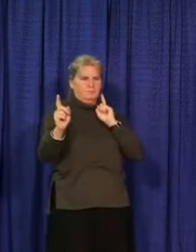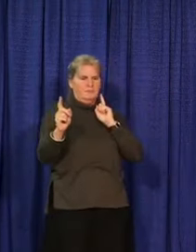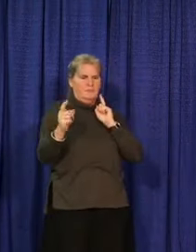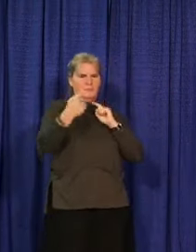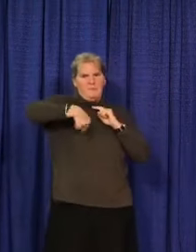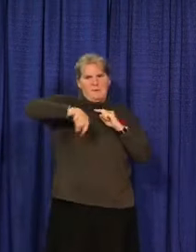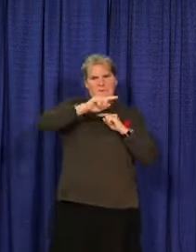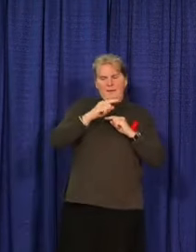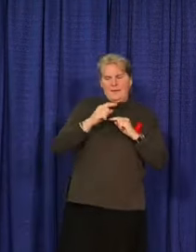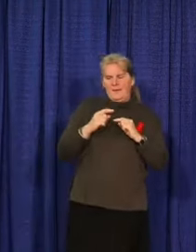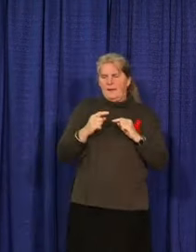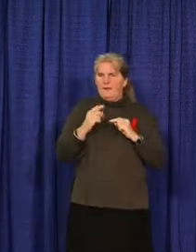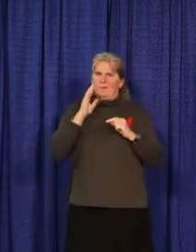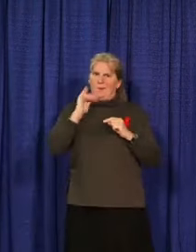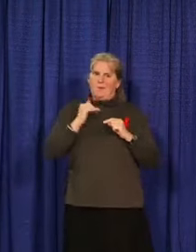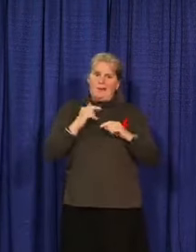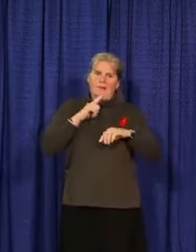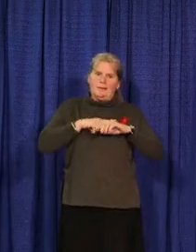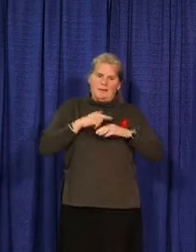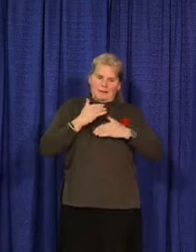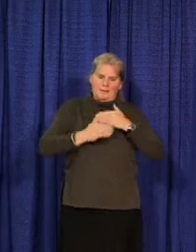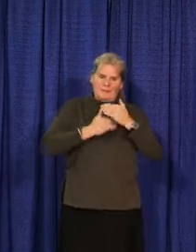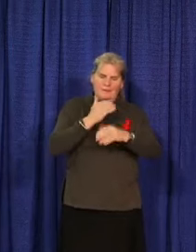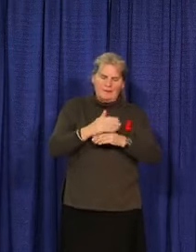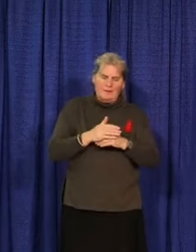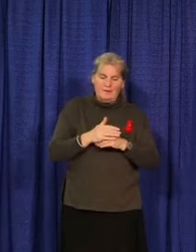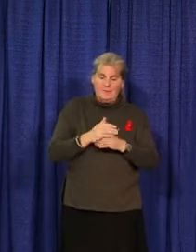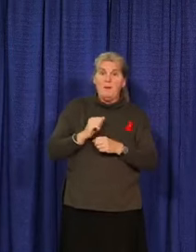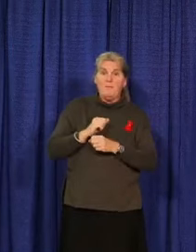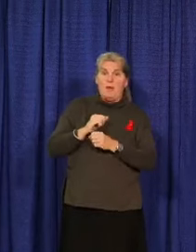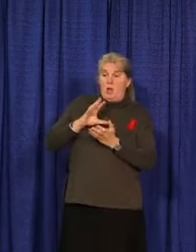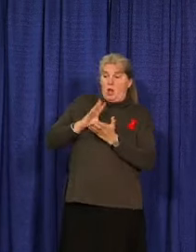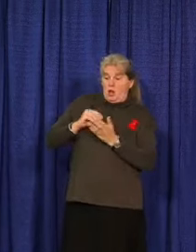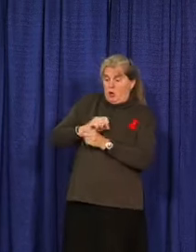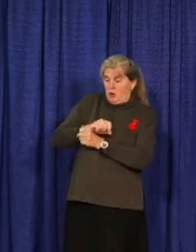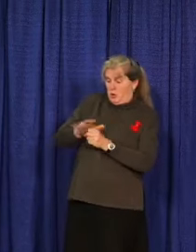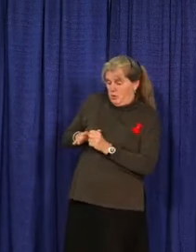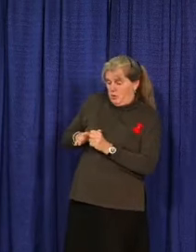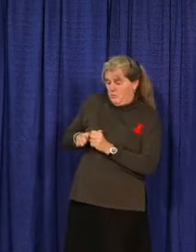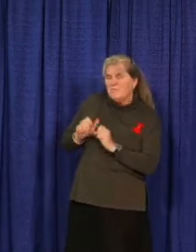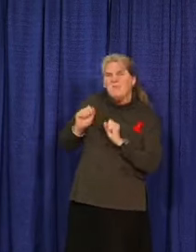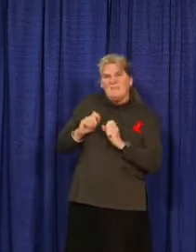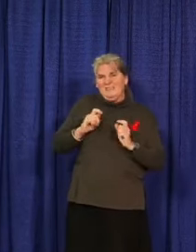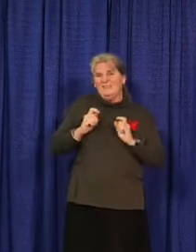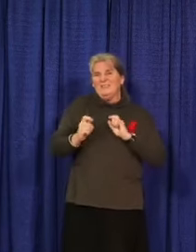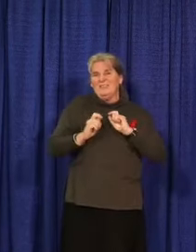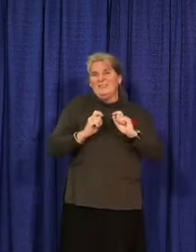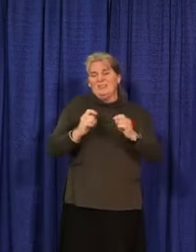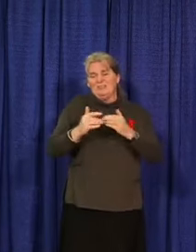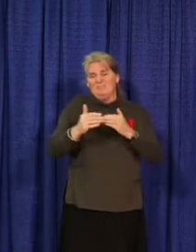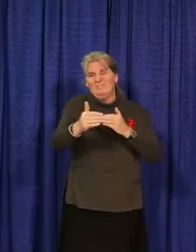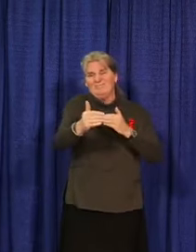flexible enough to change our advice as we learn more about the disease called COVID-19.